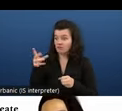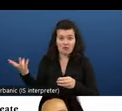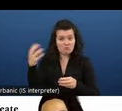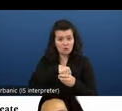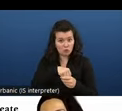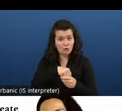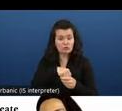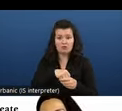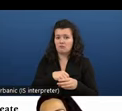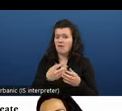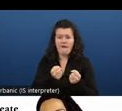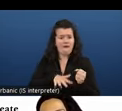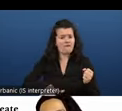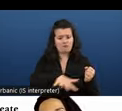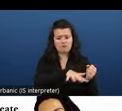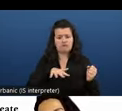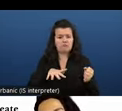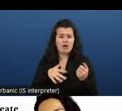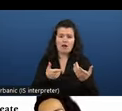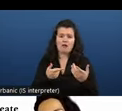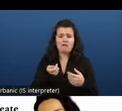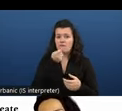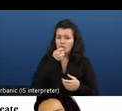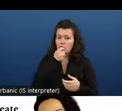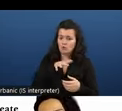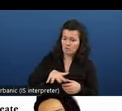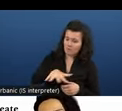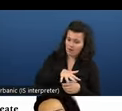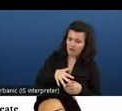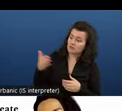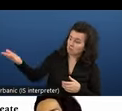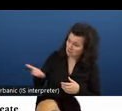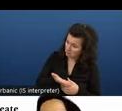have their designated areas. So really feeling part of a larger team with with multiple,